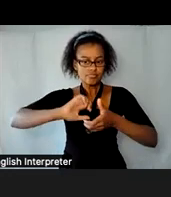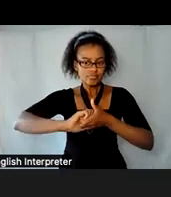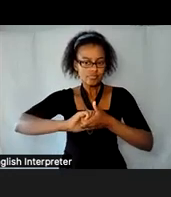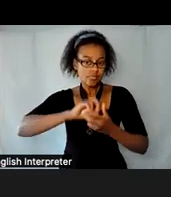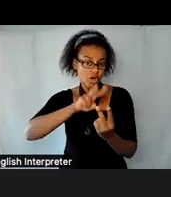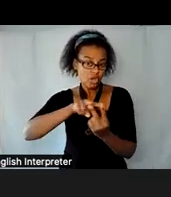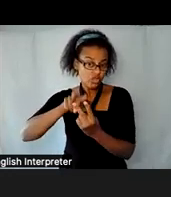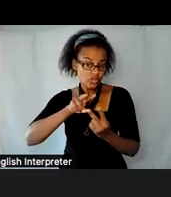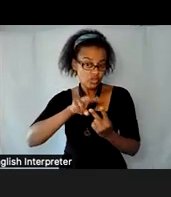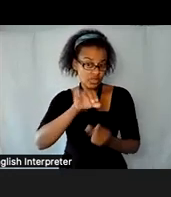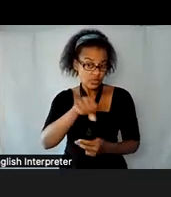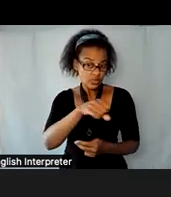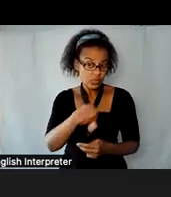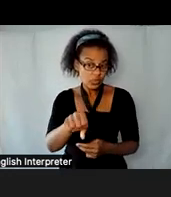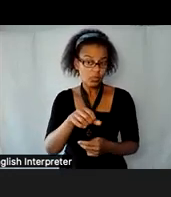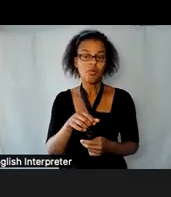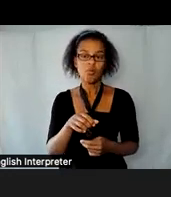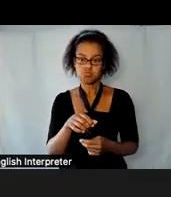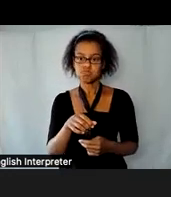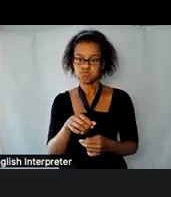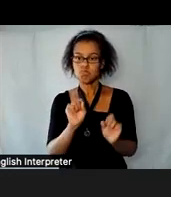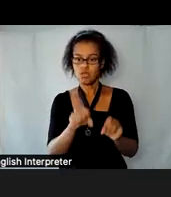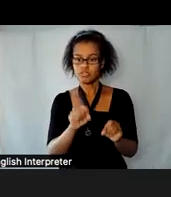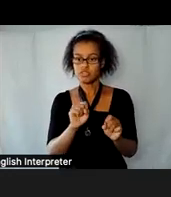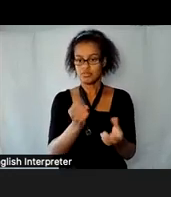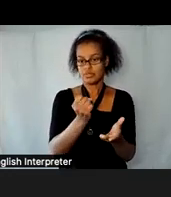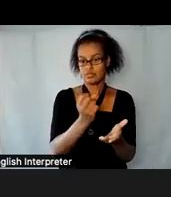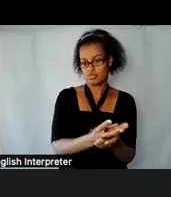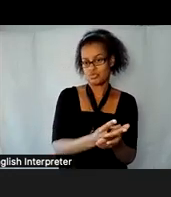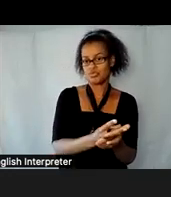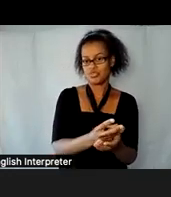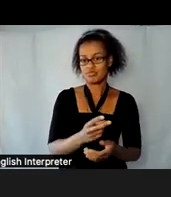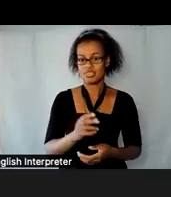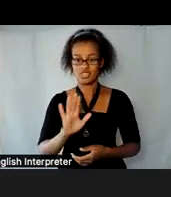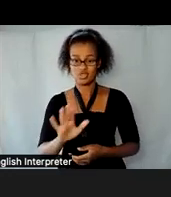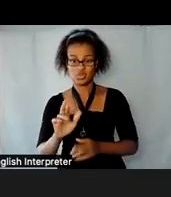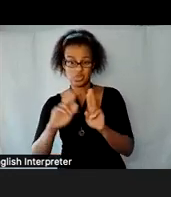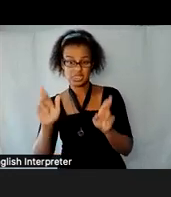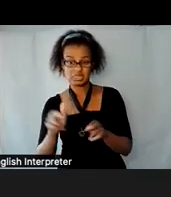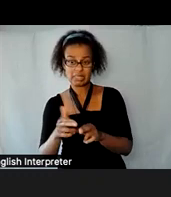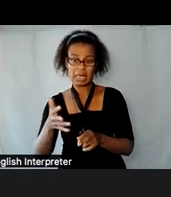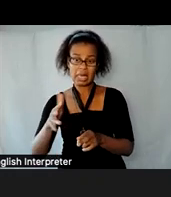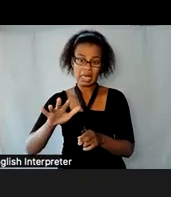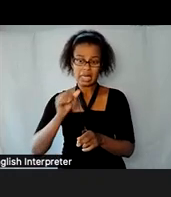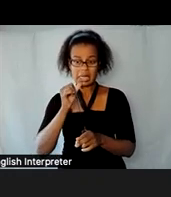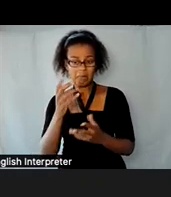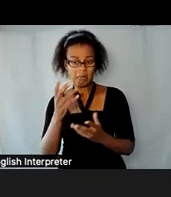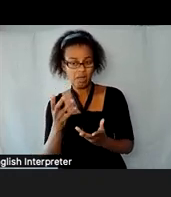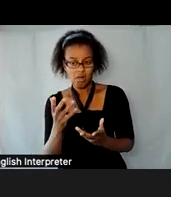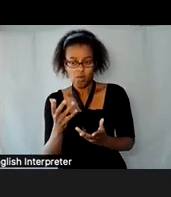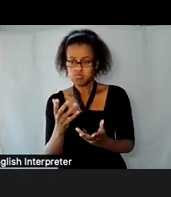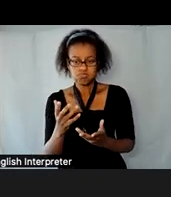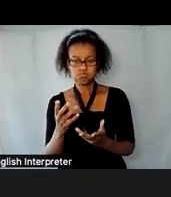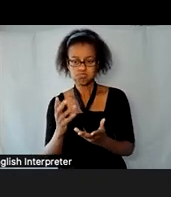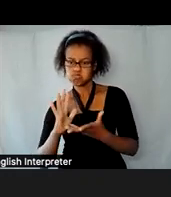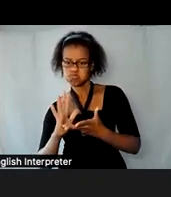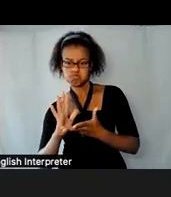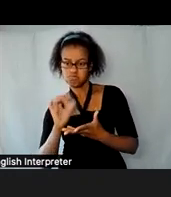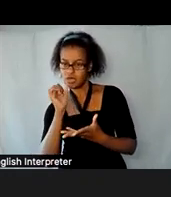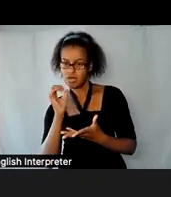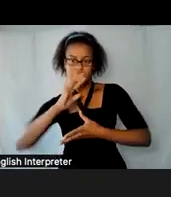even if you don't have a huge artistic resume.